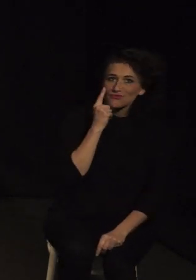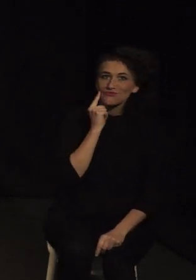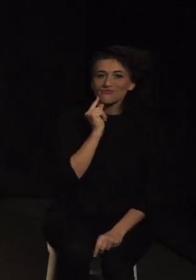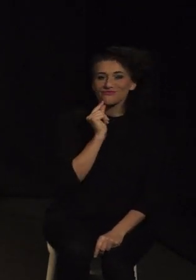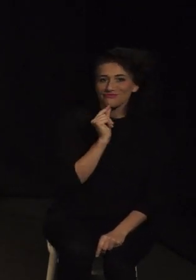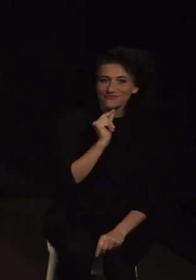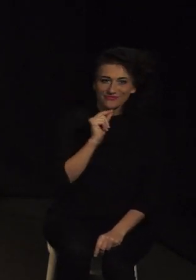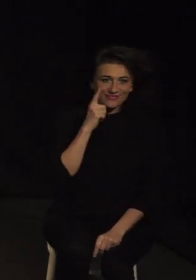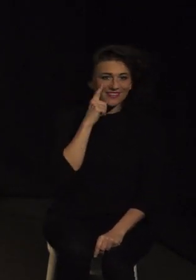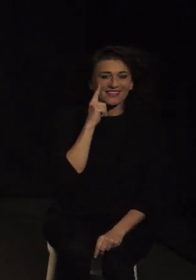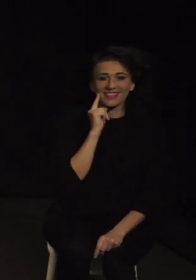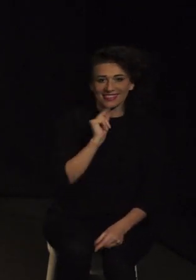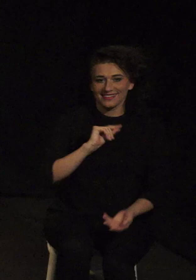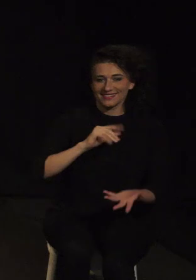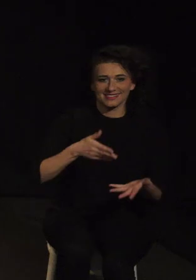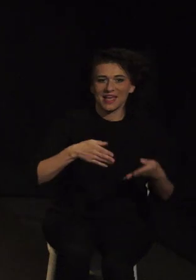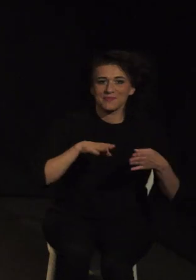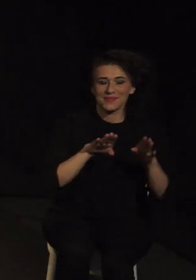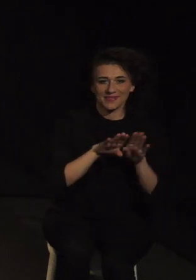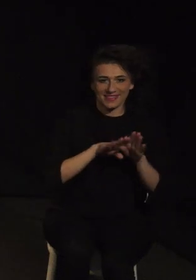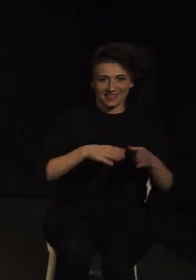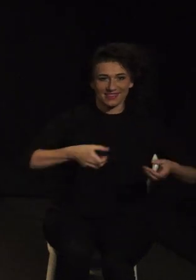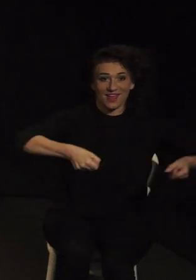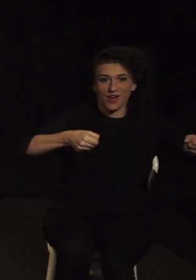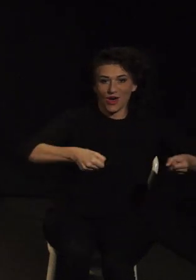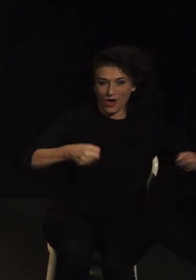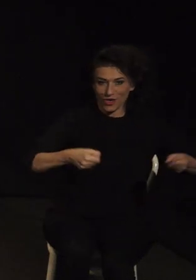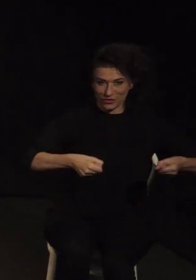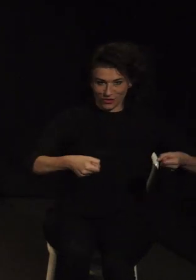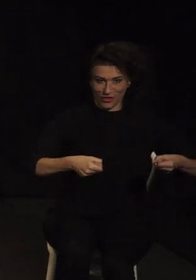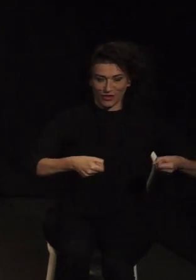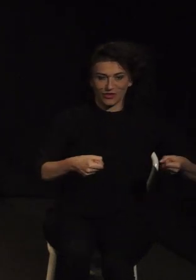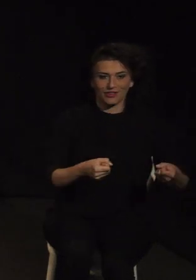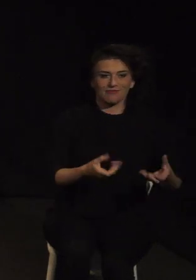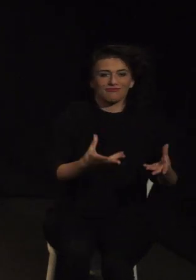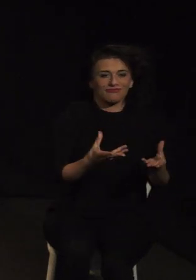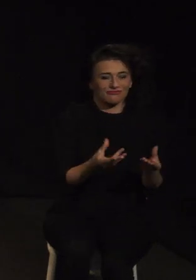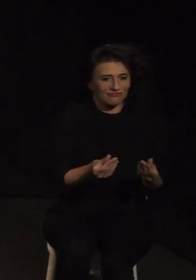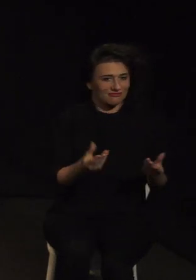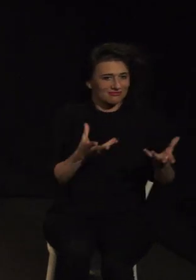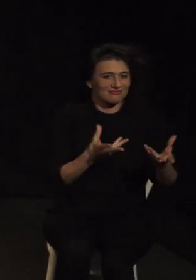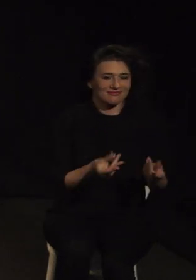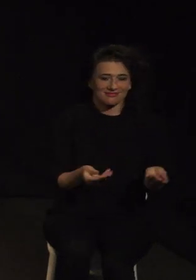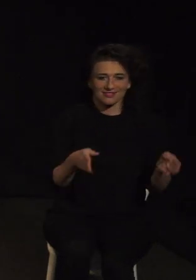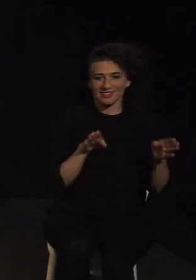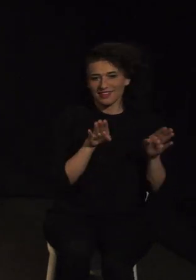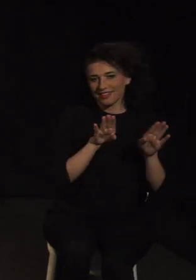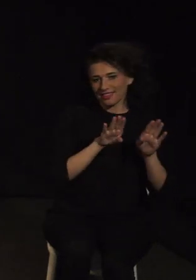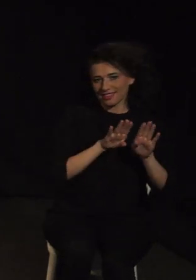Shut in the pot, its bosom's luscious juices must enfold